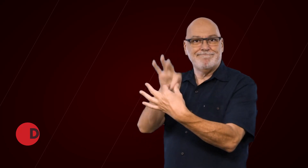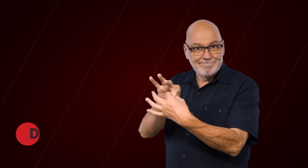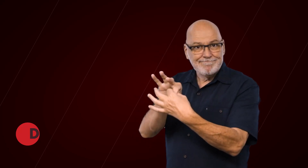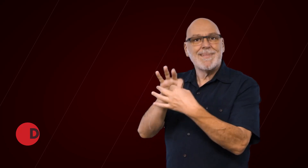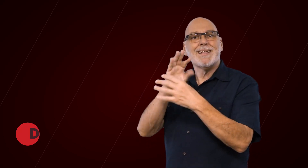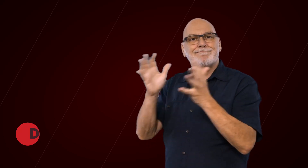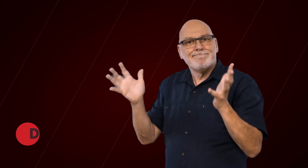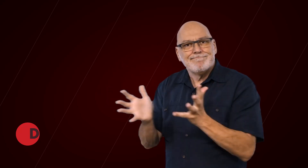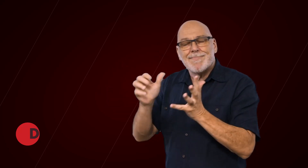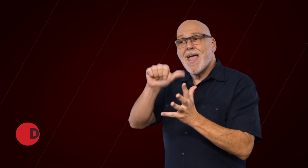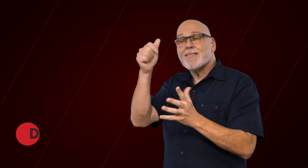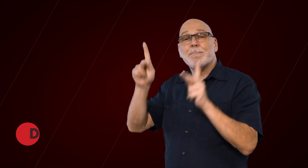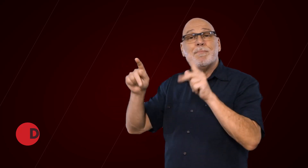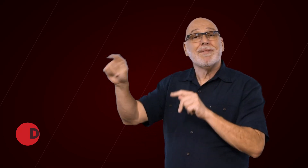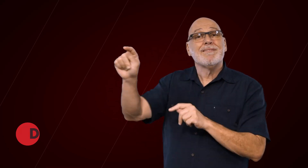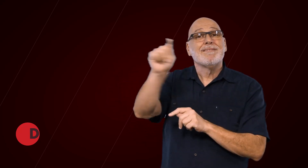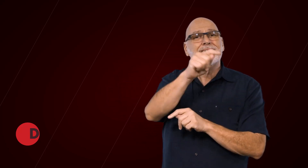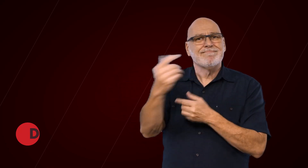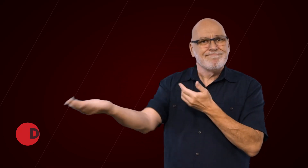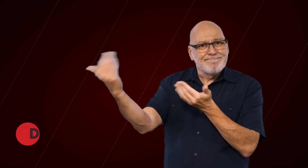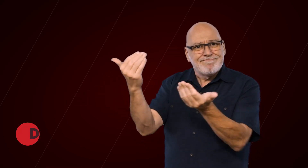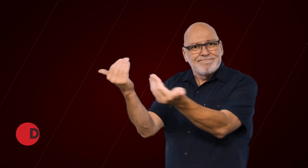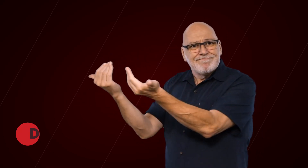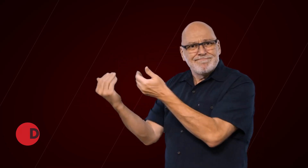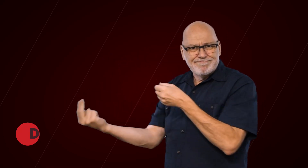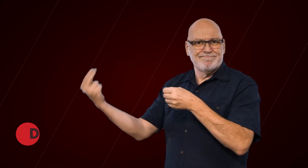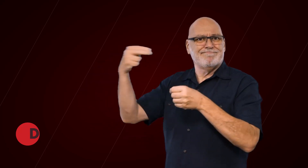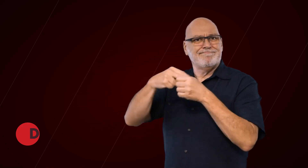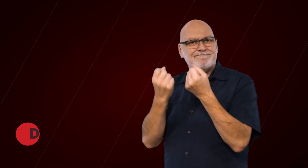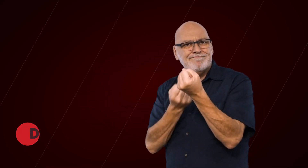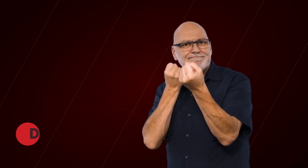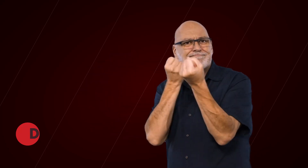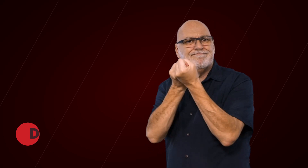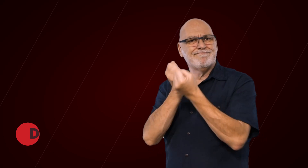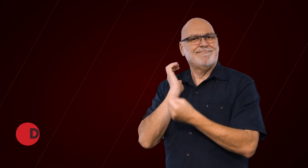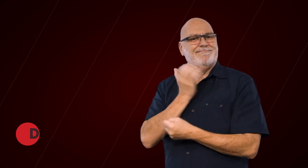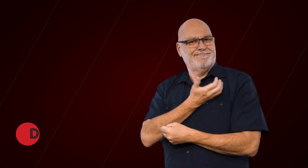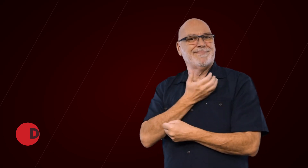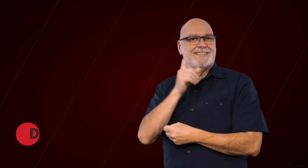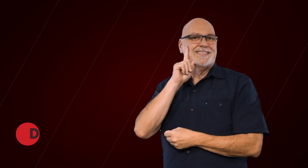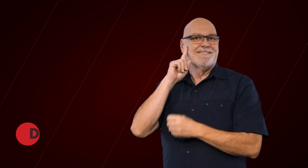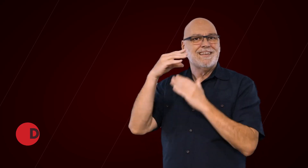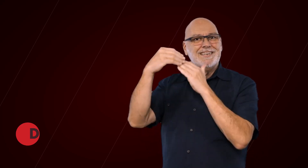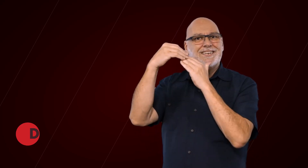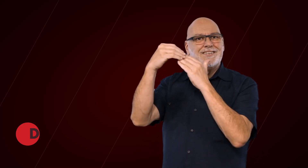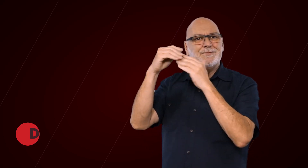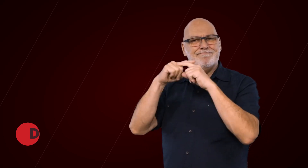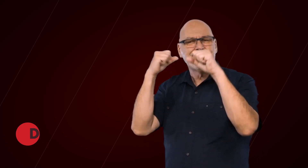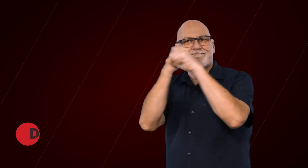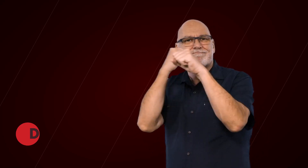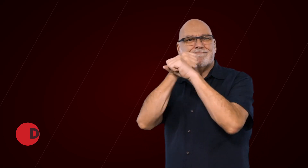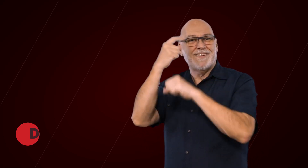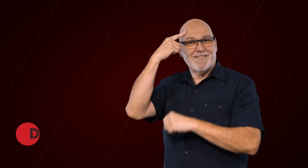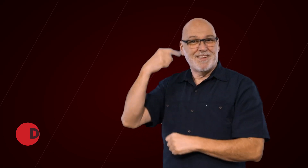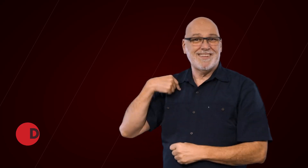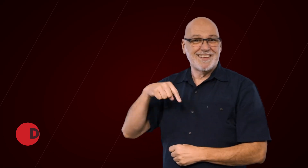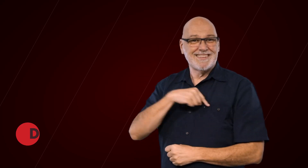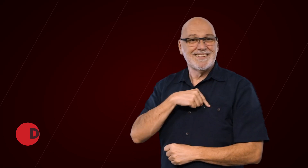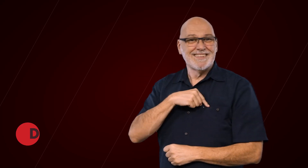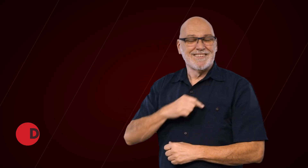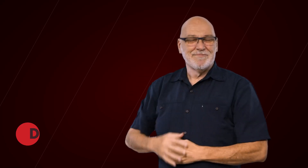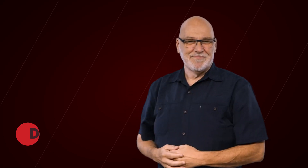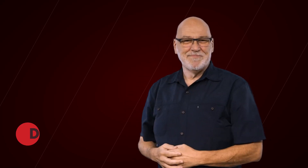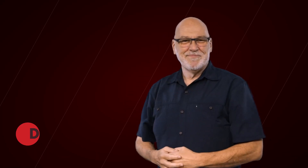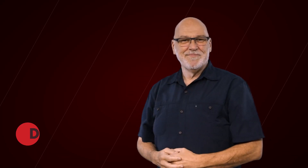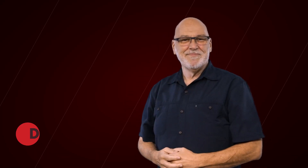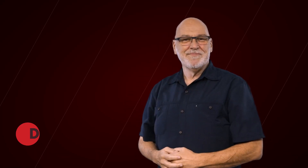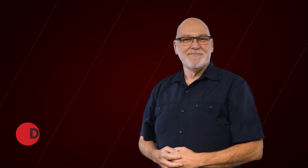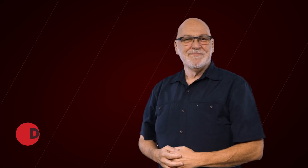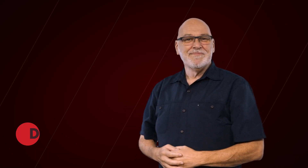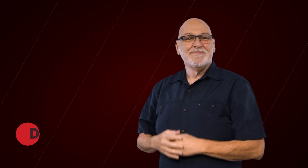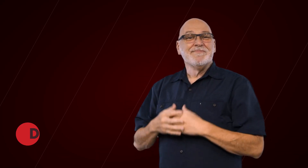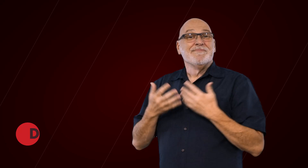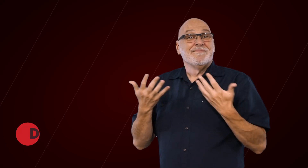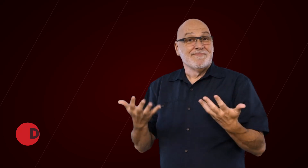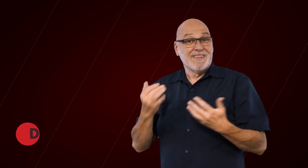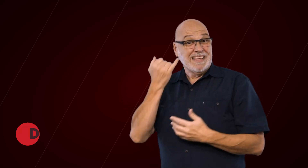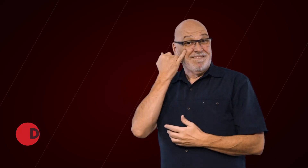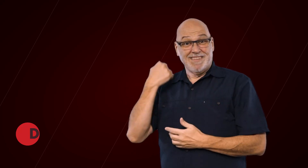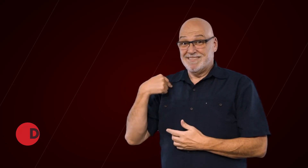encourage others to support our Deaf leaders to fight for us.